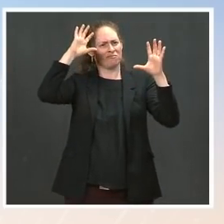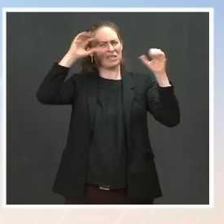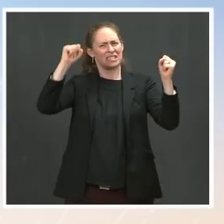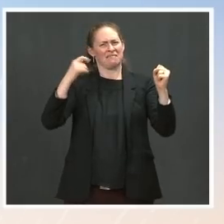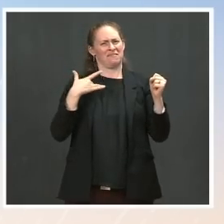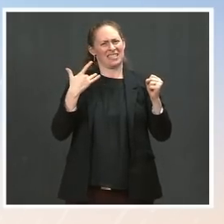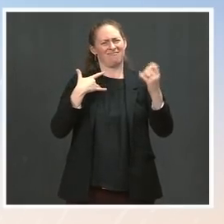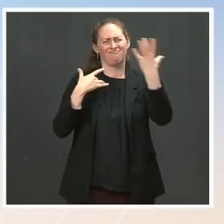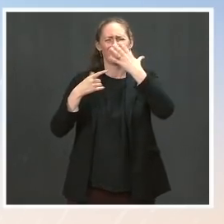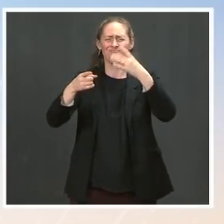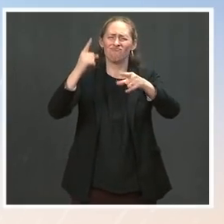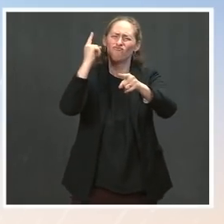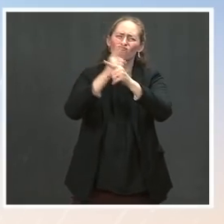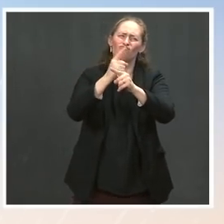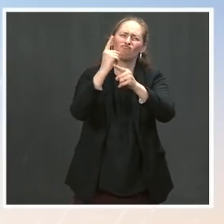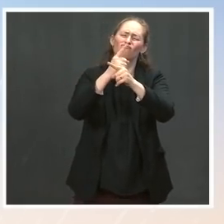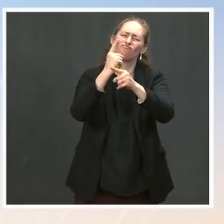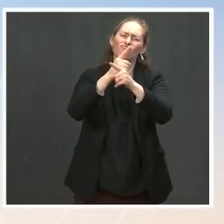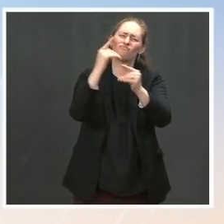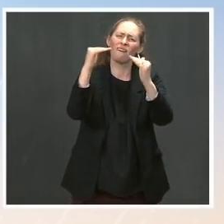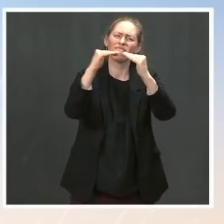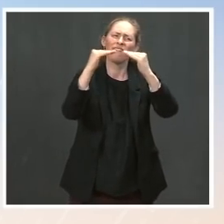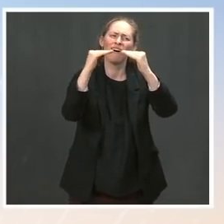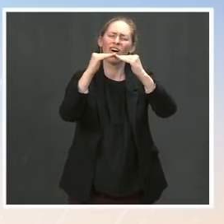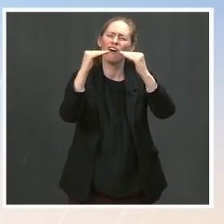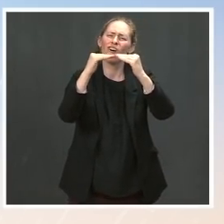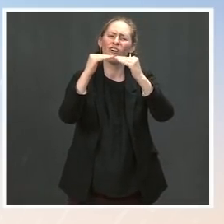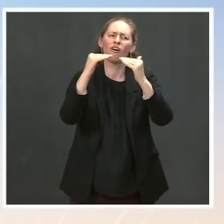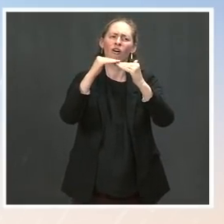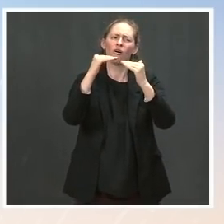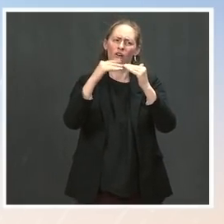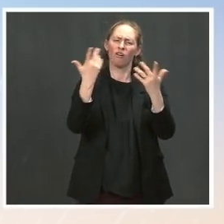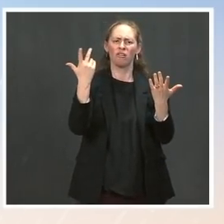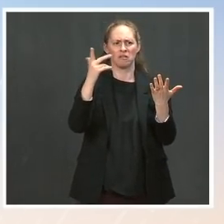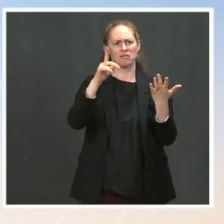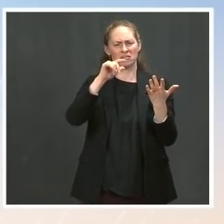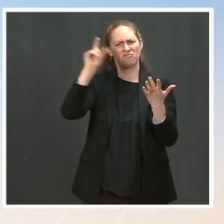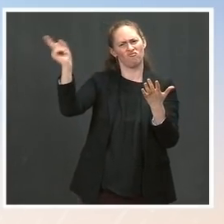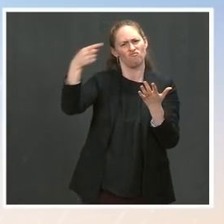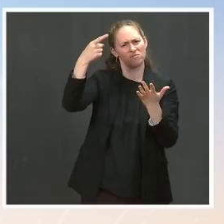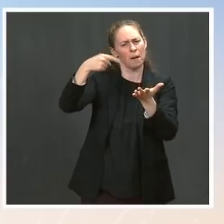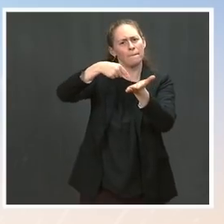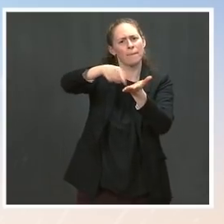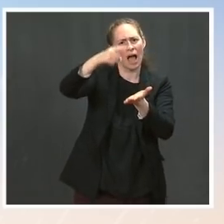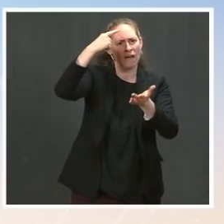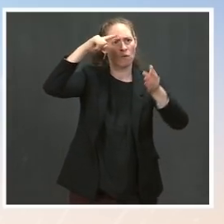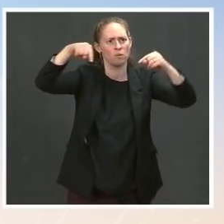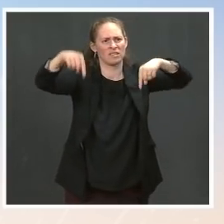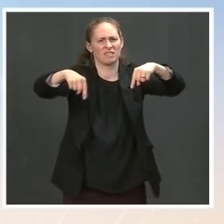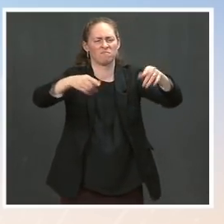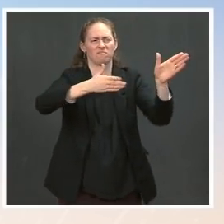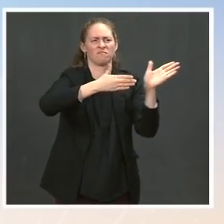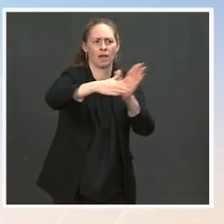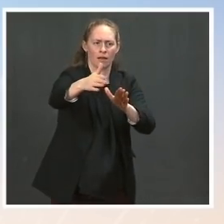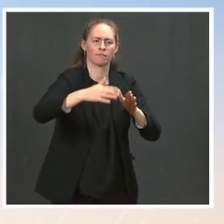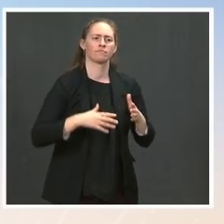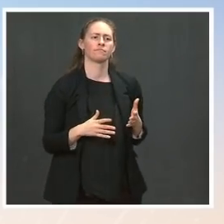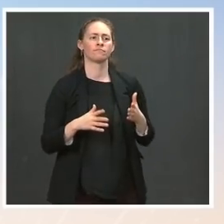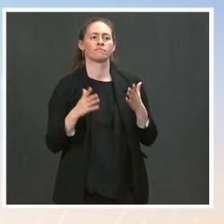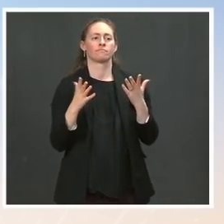appropriate, effective way to pay for this package. There are other proposals that have been put out there, including user fees.